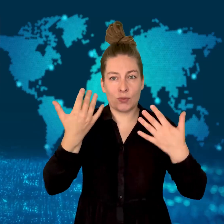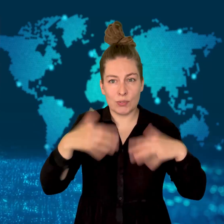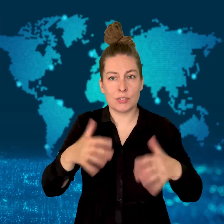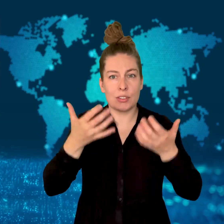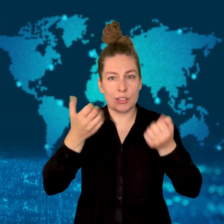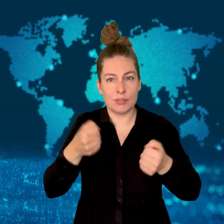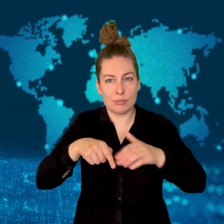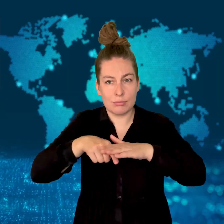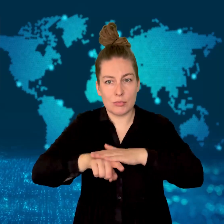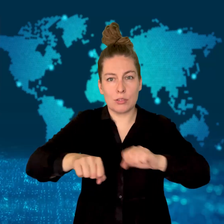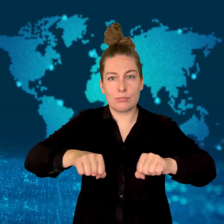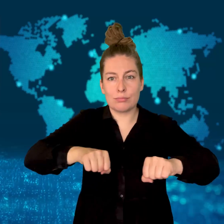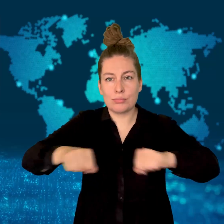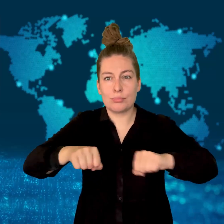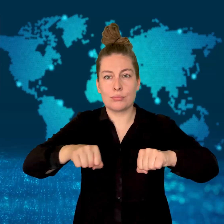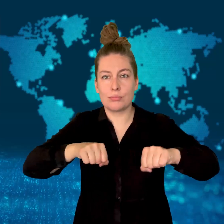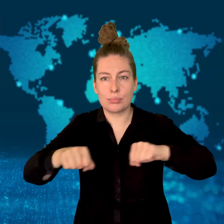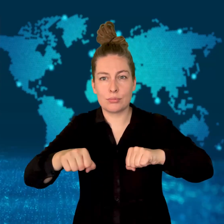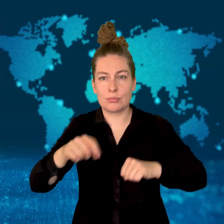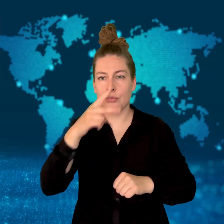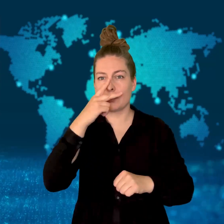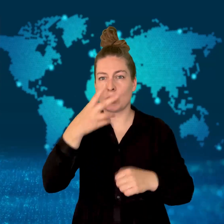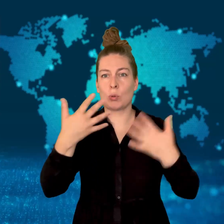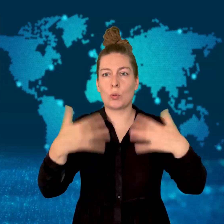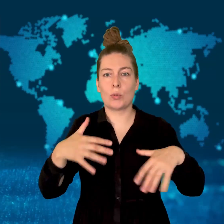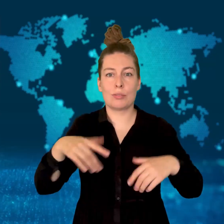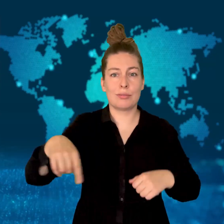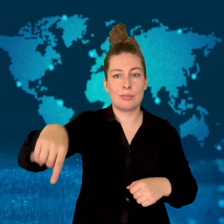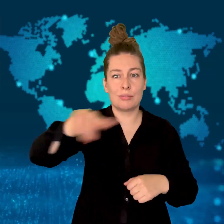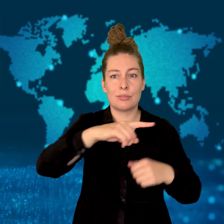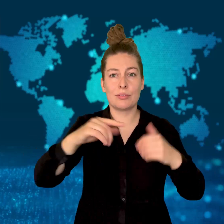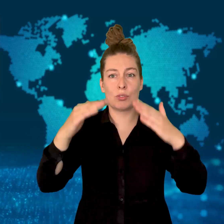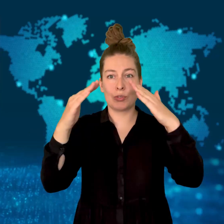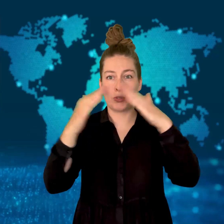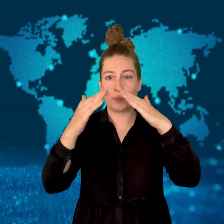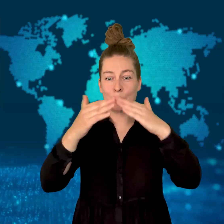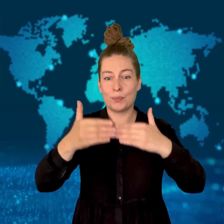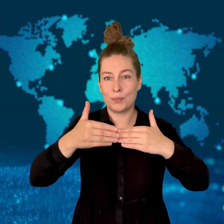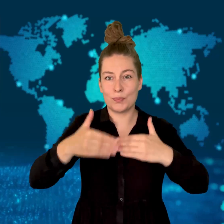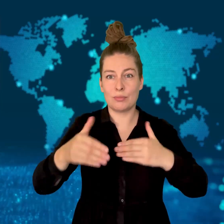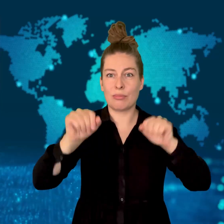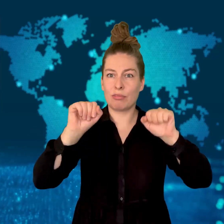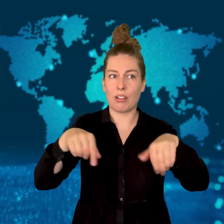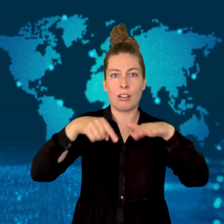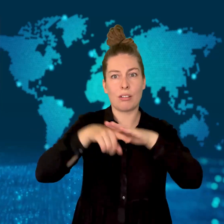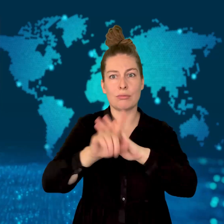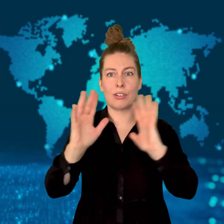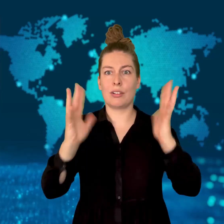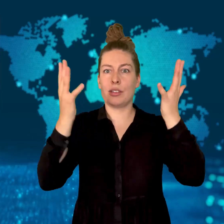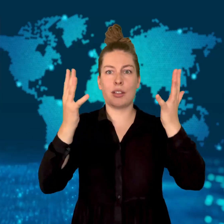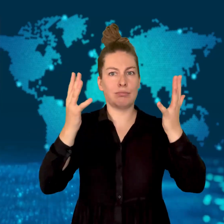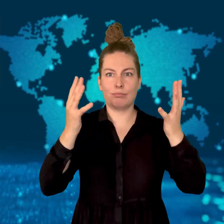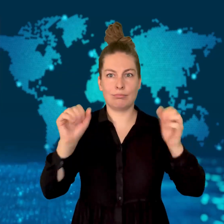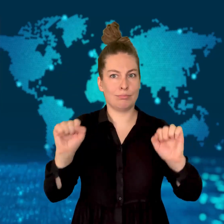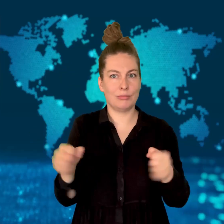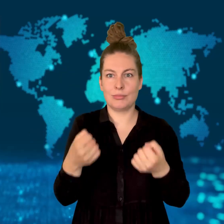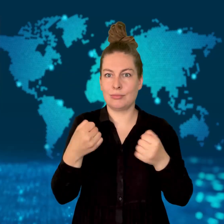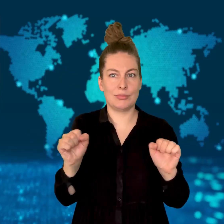and there were concerns that already damaged buildings could continue to be unstable.